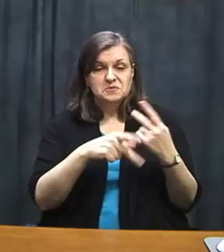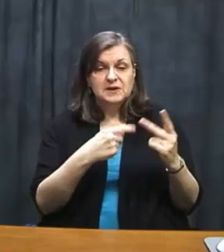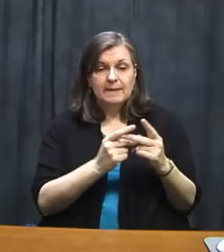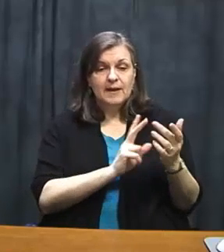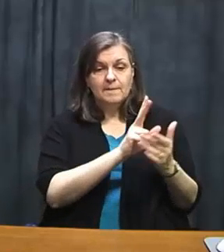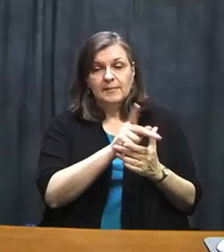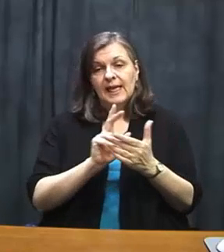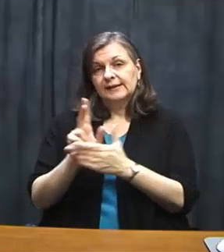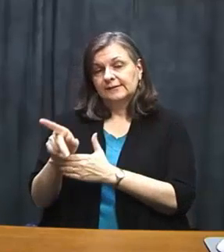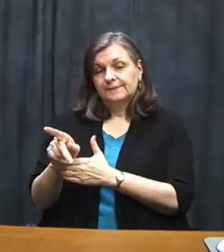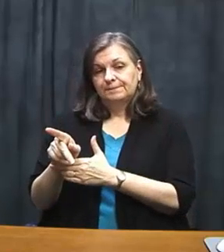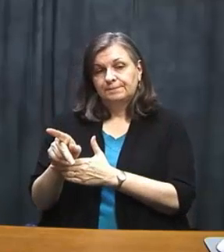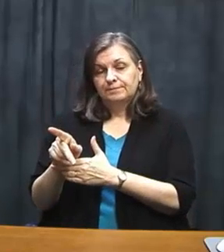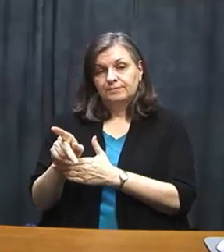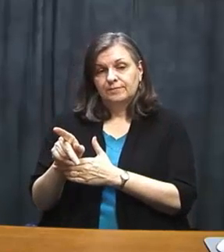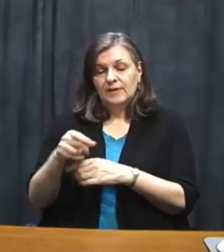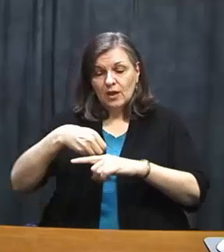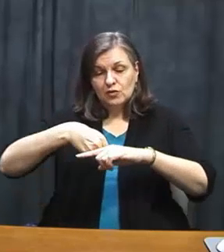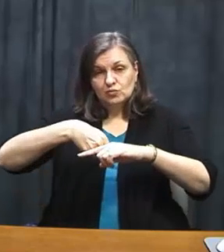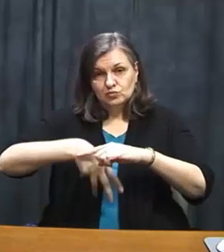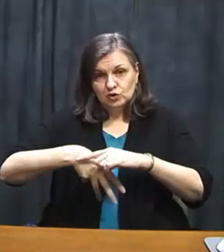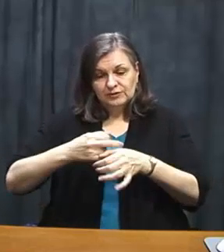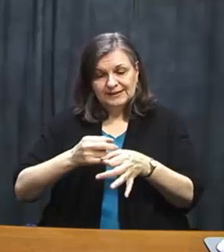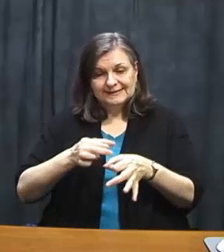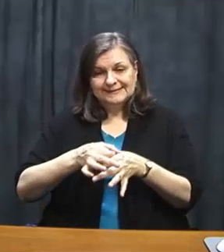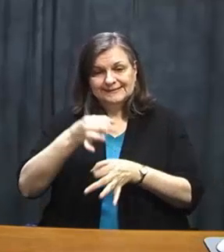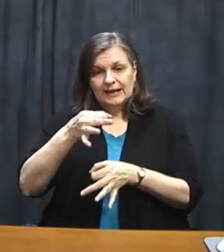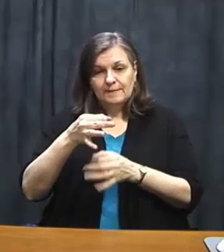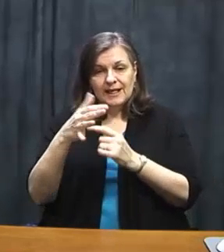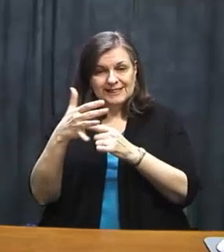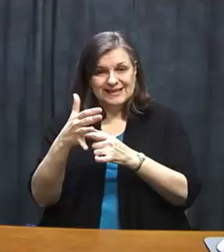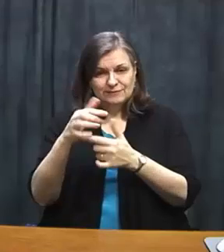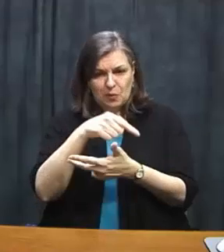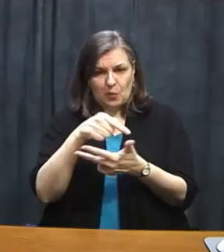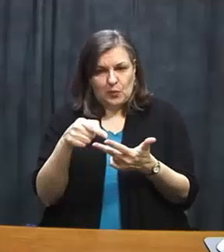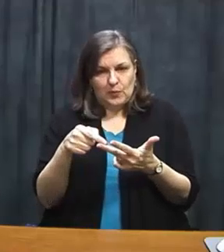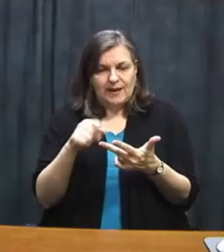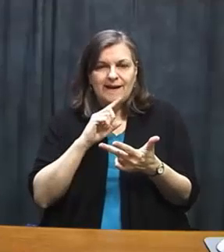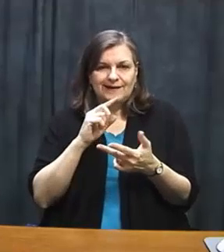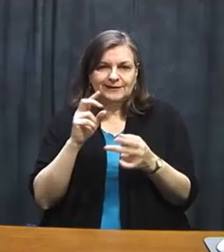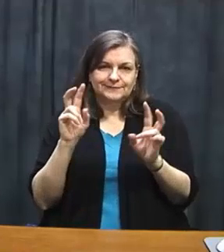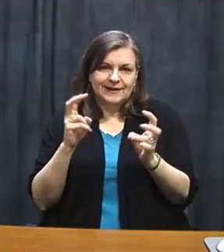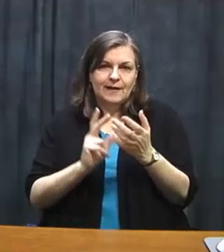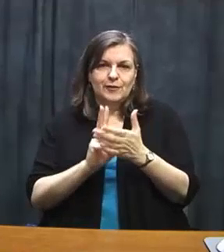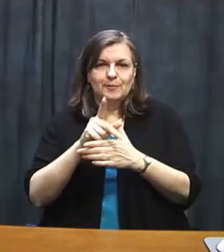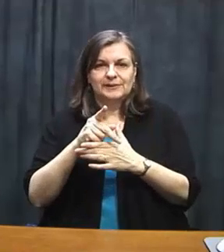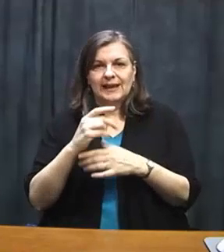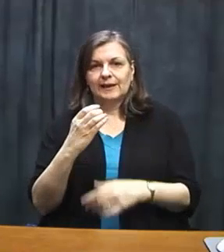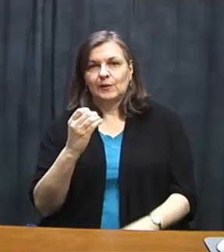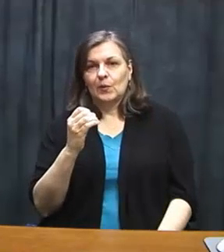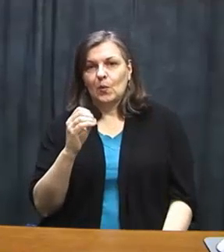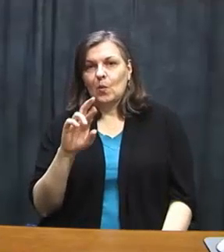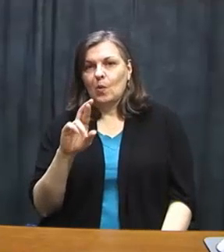and roots stems and leaves in plants as we will learn are their organs equivalent to your